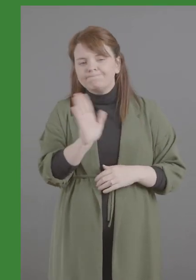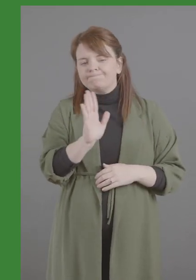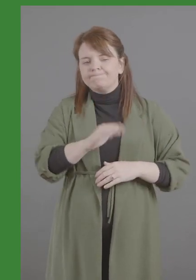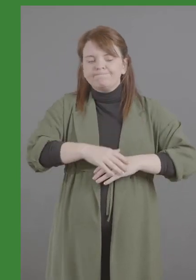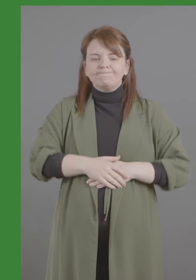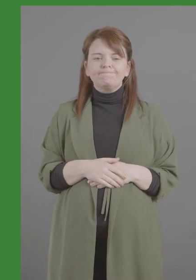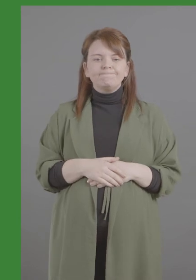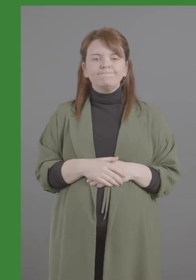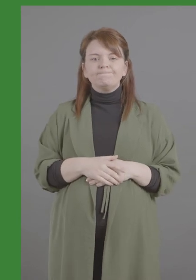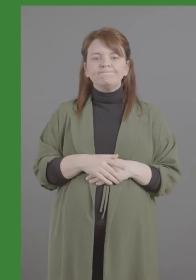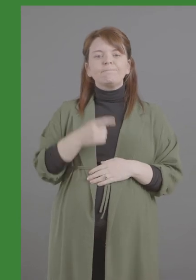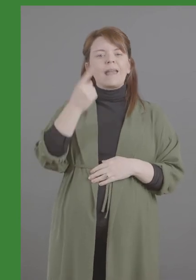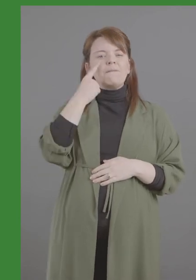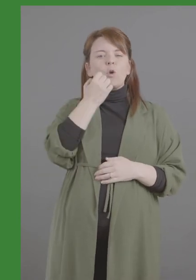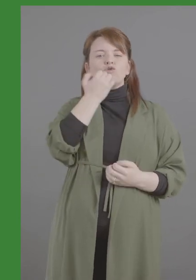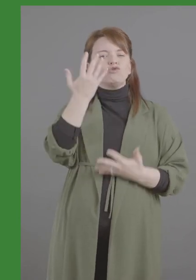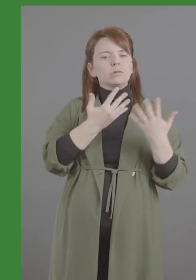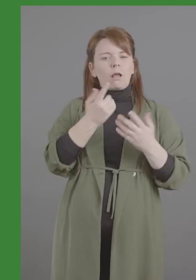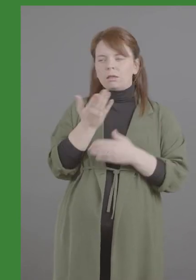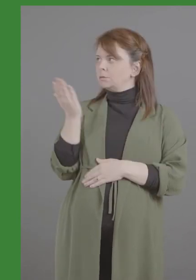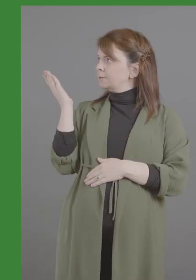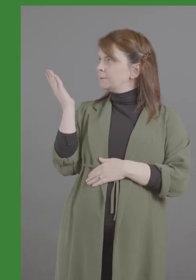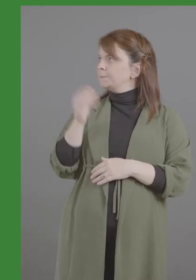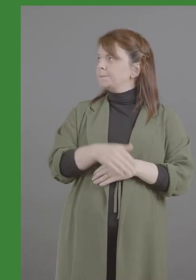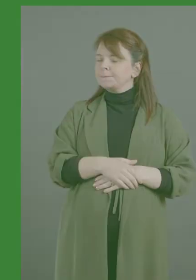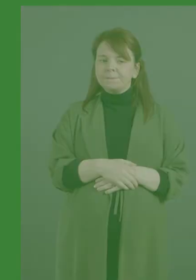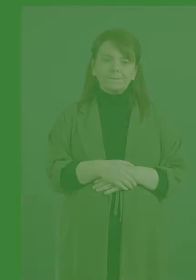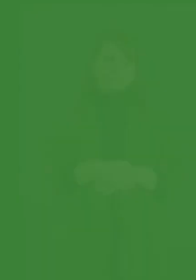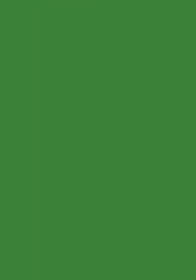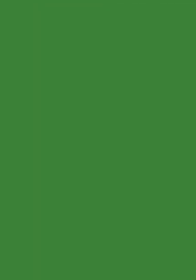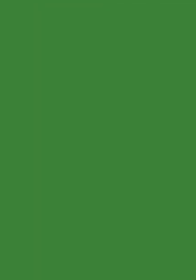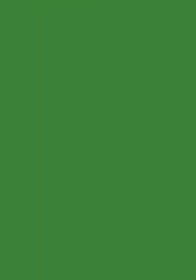as this will make the result void. The test strip should show one of these results.